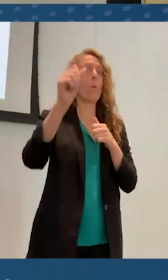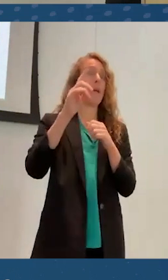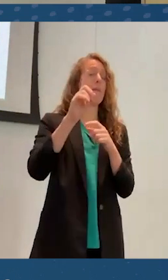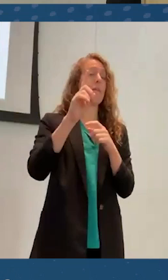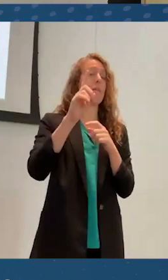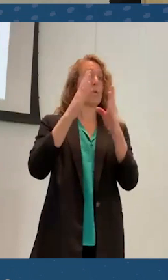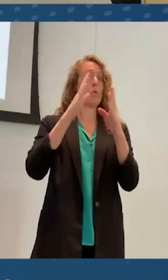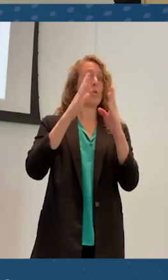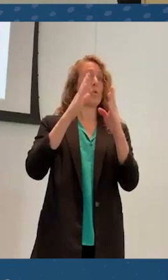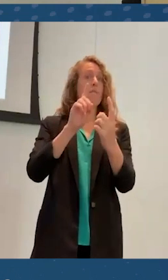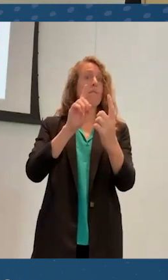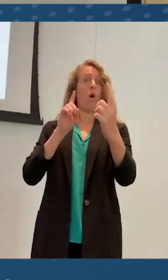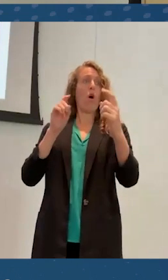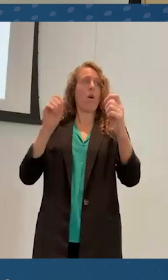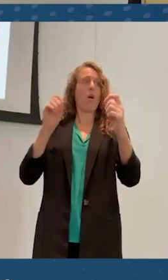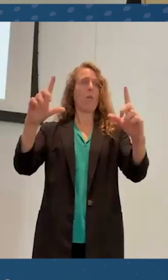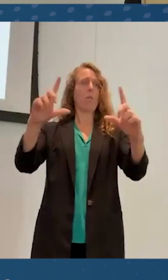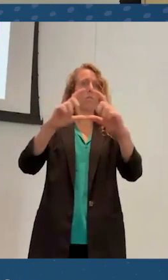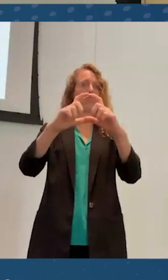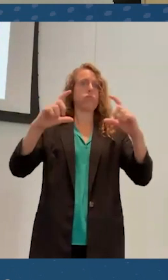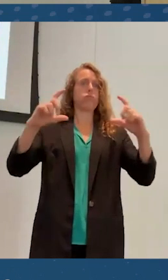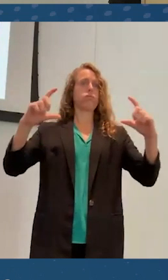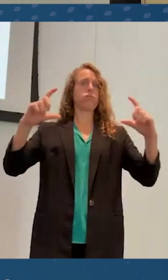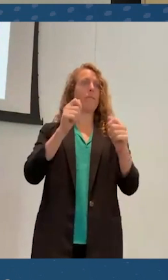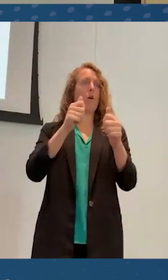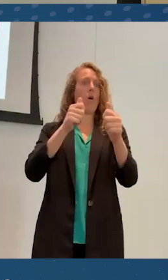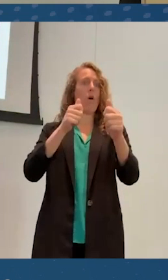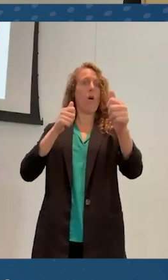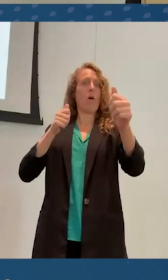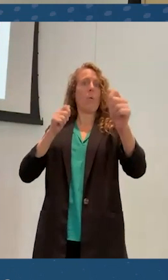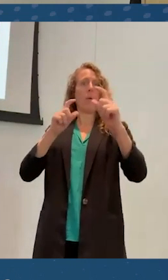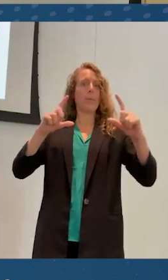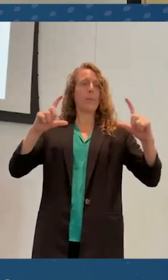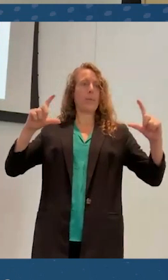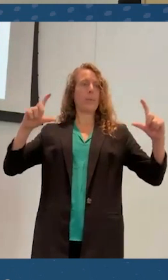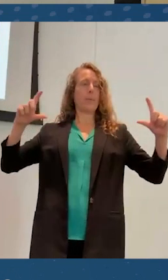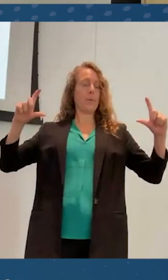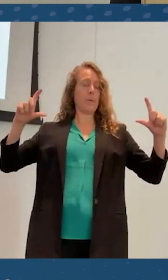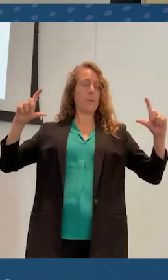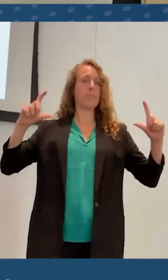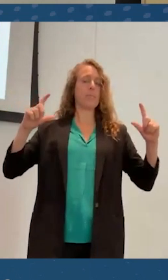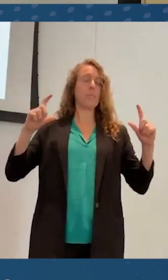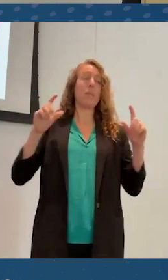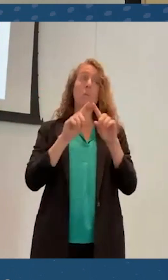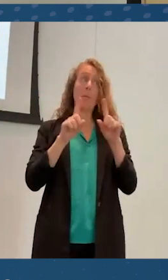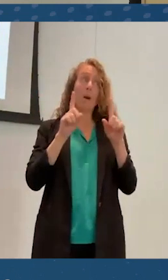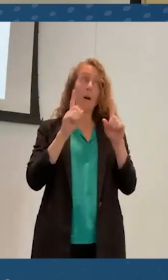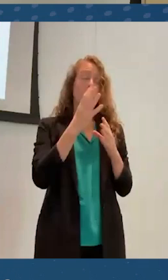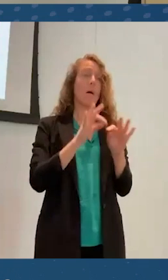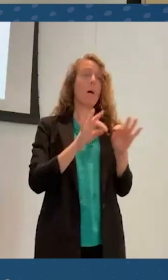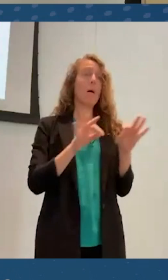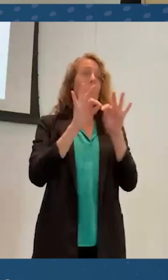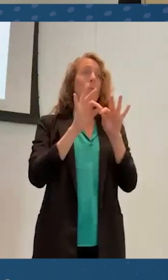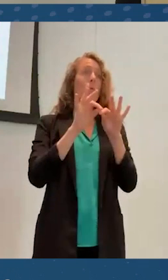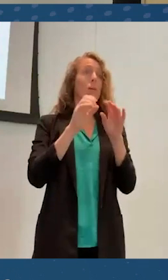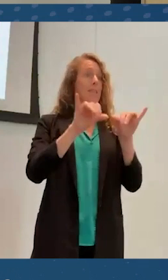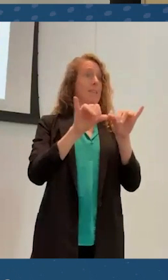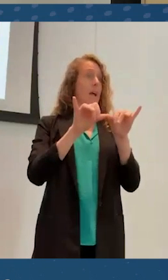the subtitles actually are. Importantly however, the size of the text in the user's vision